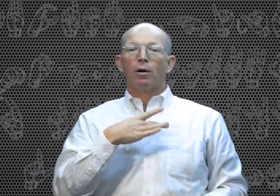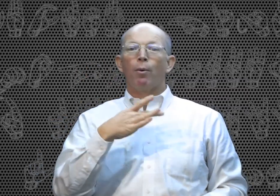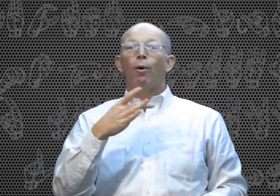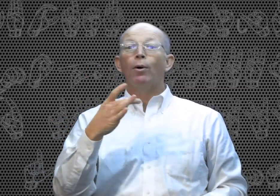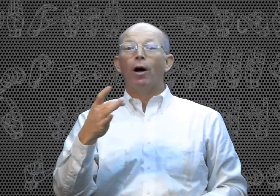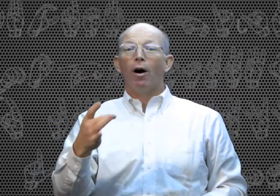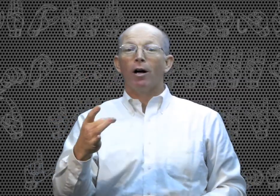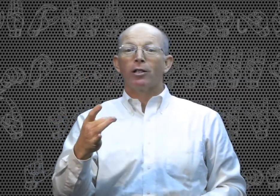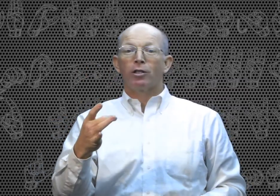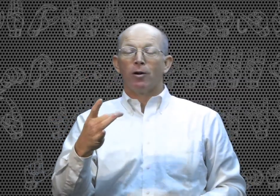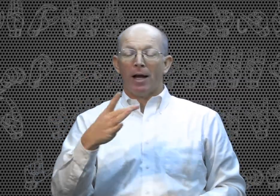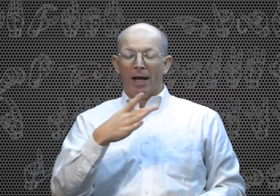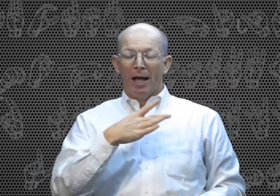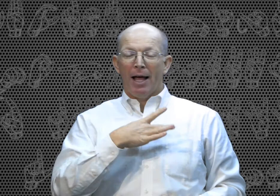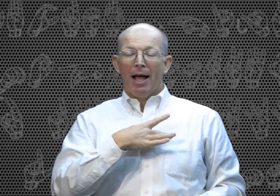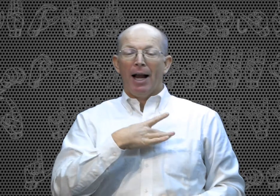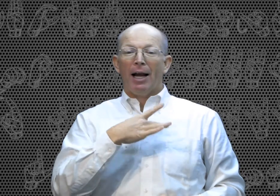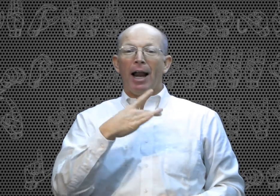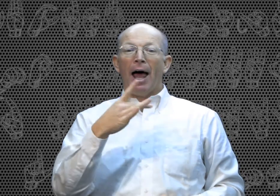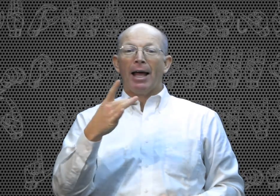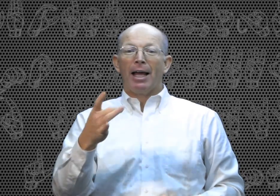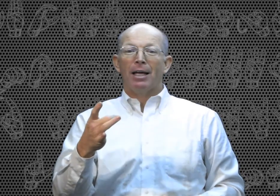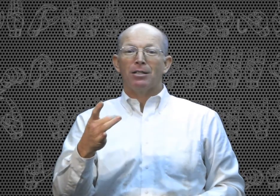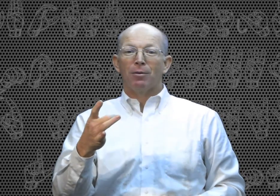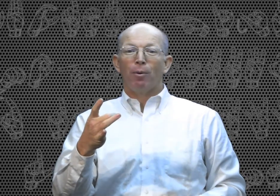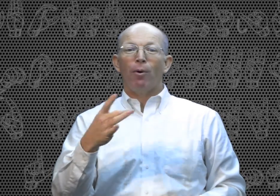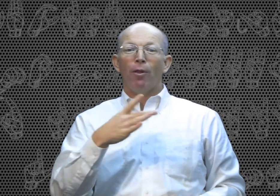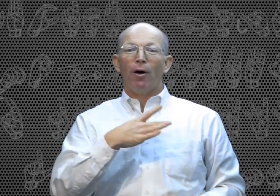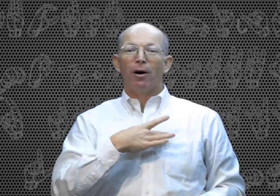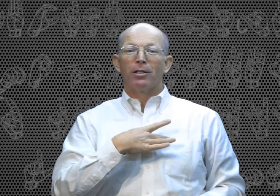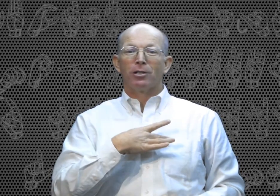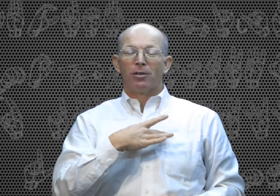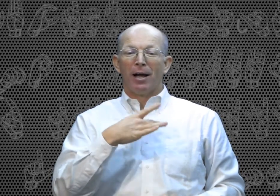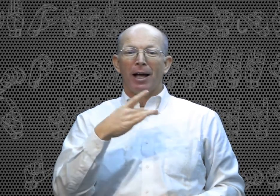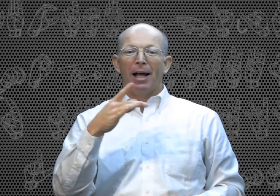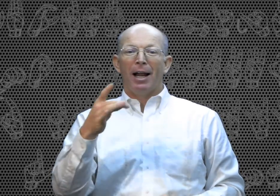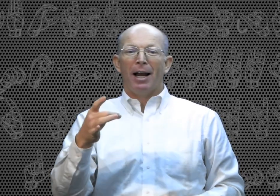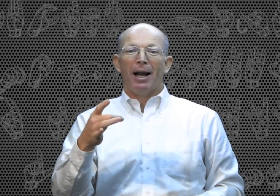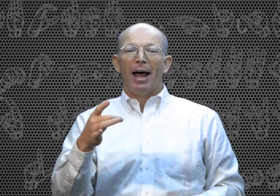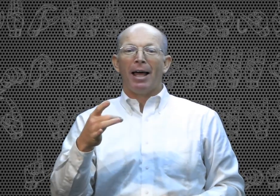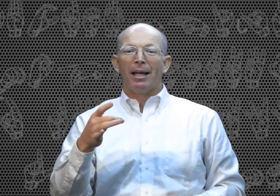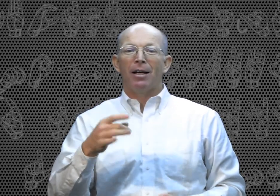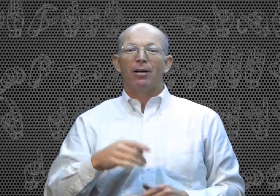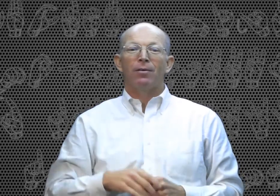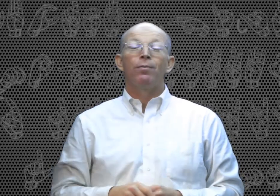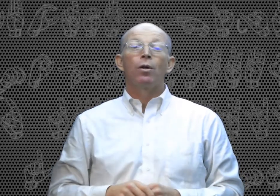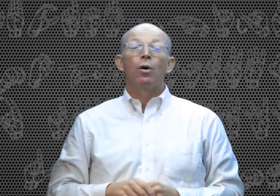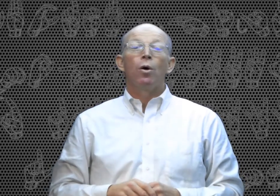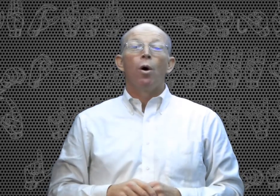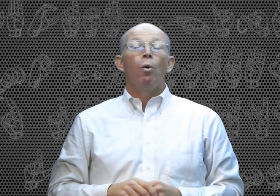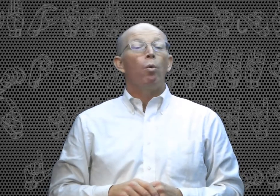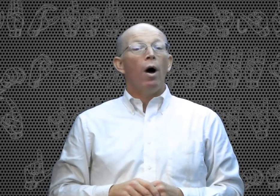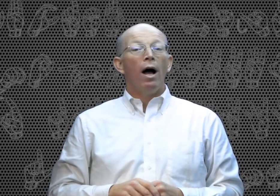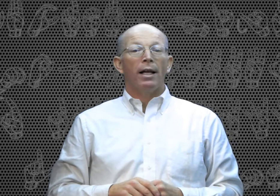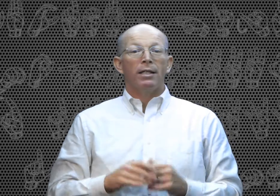and you will pull your heart's string. LIKE. To pull the heart's string. LIKE.